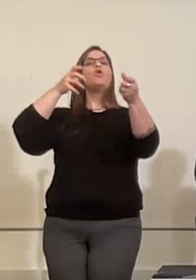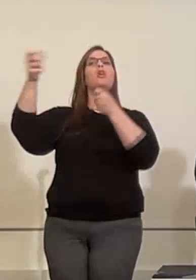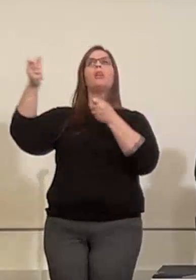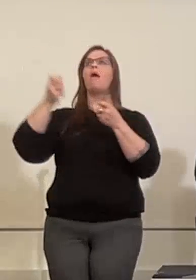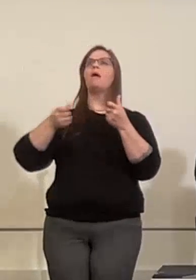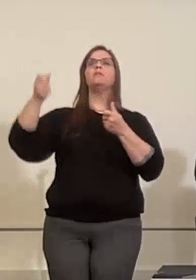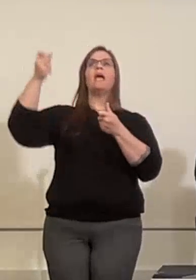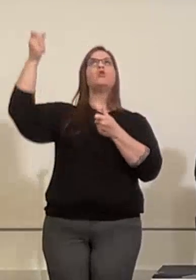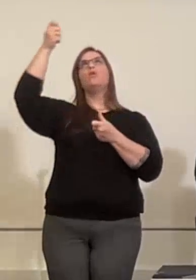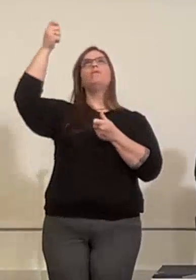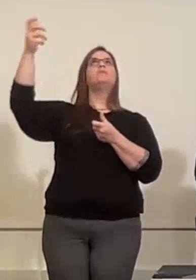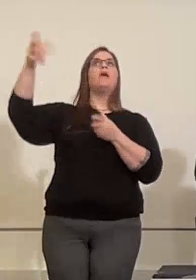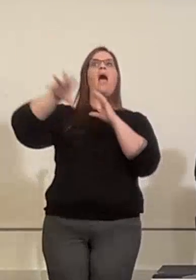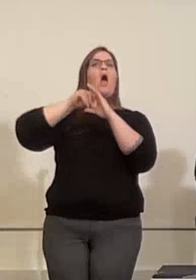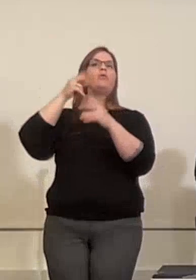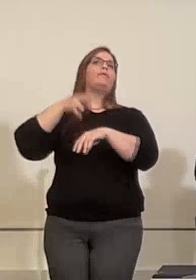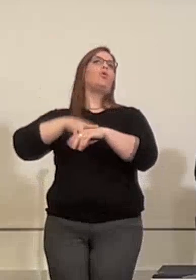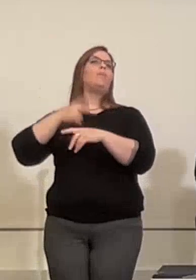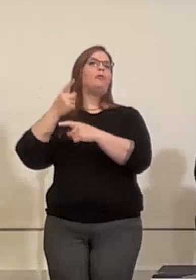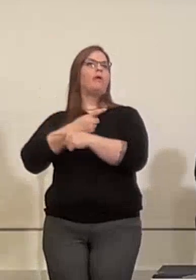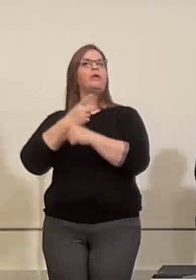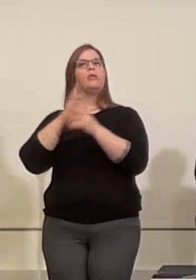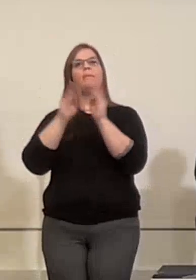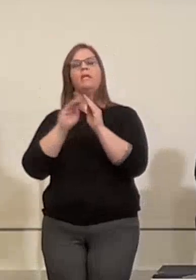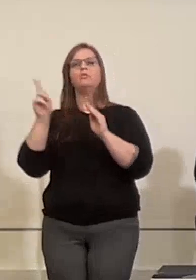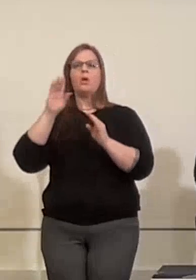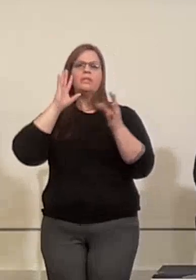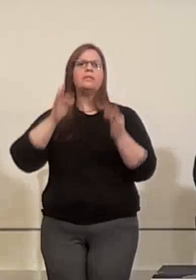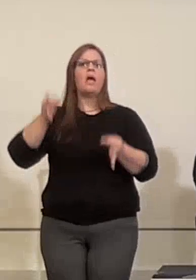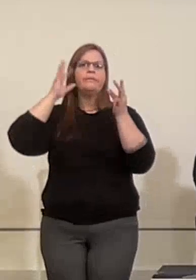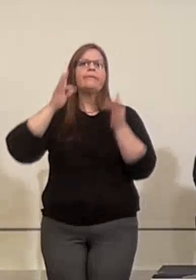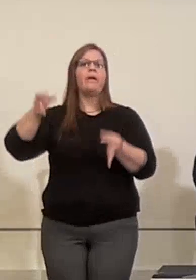meeting where they make decisions into the inclusive